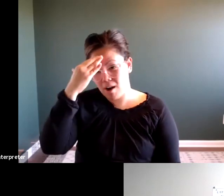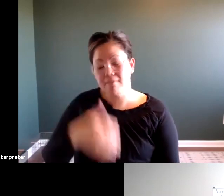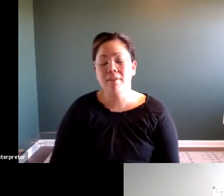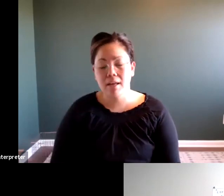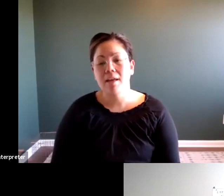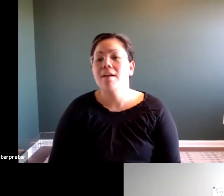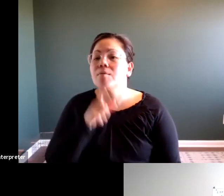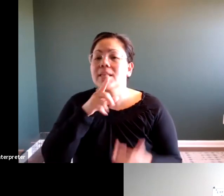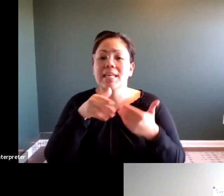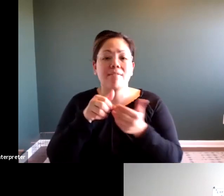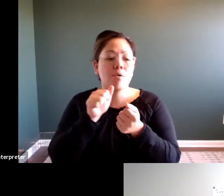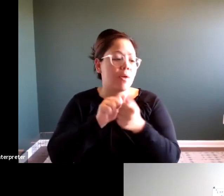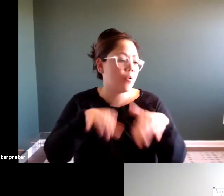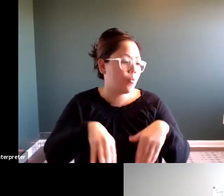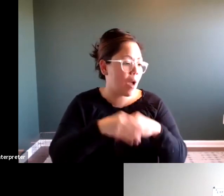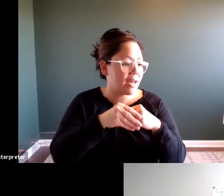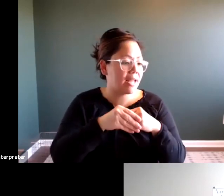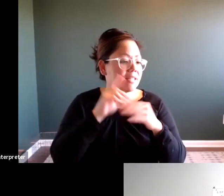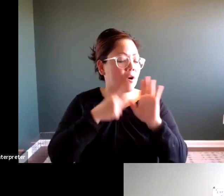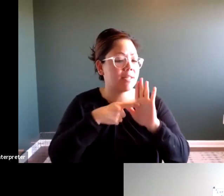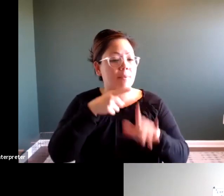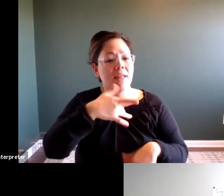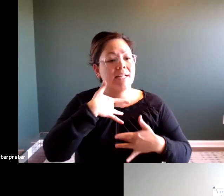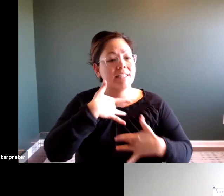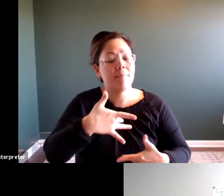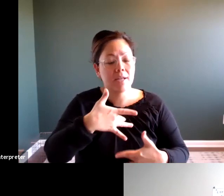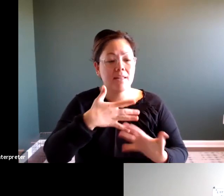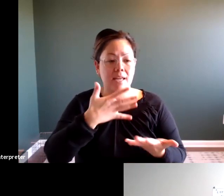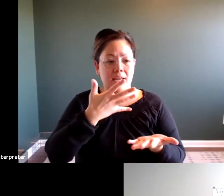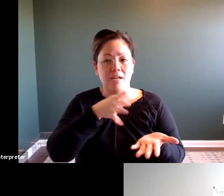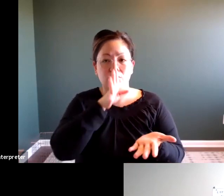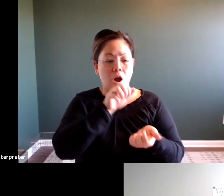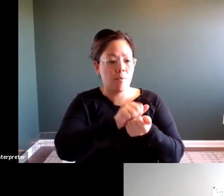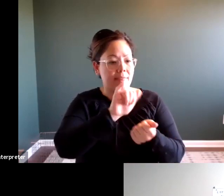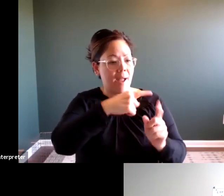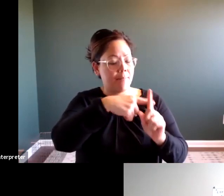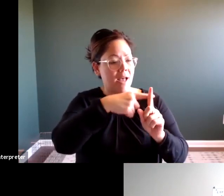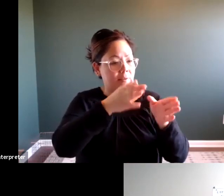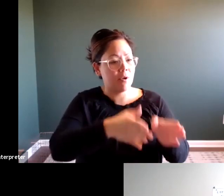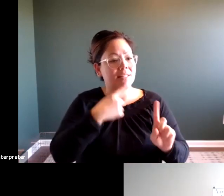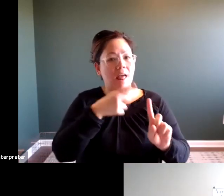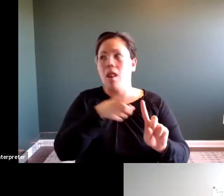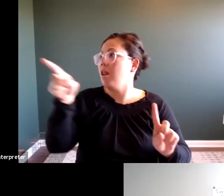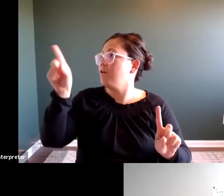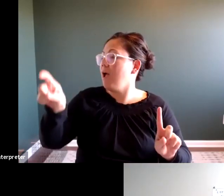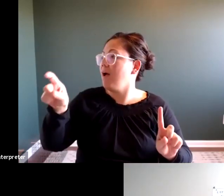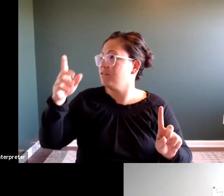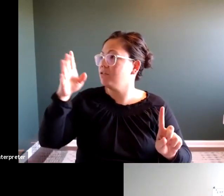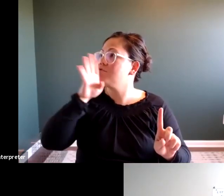Even with like weddings, for example, they typically talk to the positive person and sometimes they'll say, "Oh, you need to talk to the bride. I don't know the people that were sitting at my table."